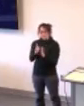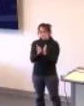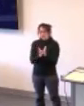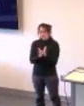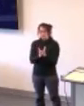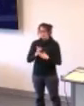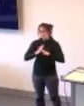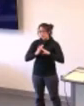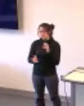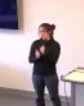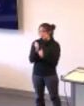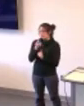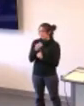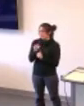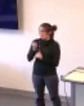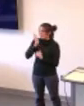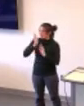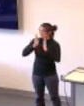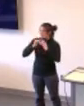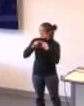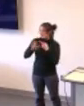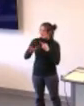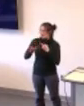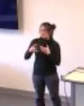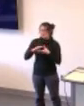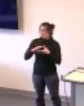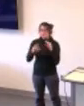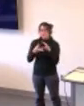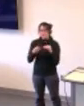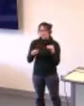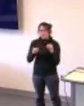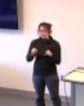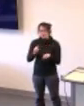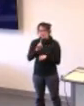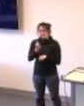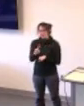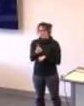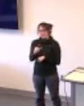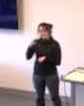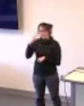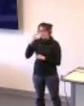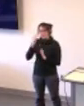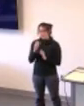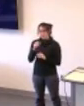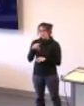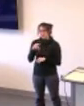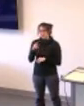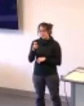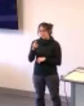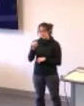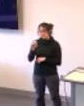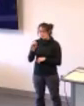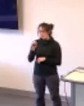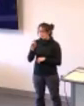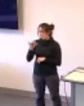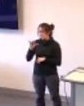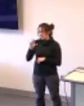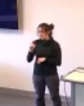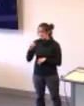And listens to their testimony. Ask any Mexican, any Puerto Rican, any black man, any poor person.